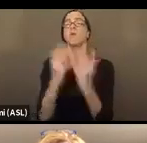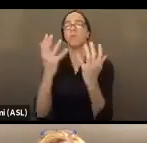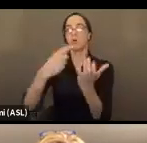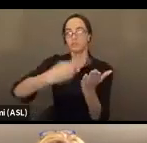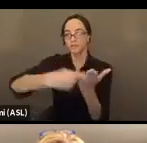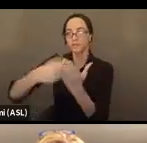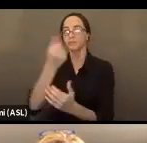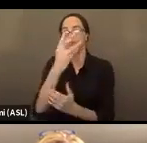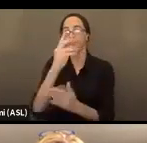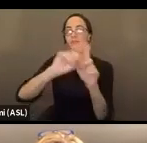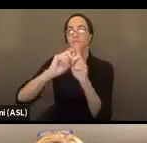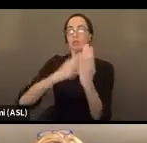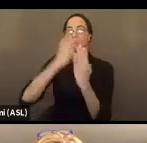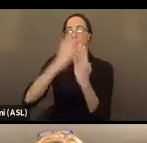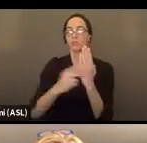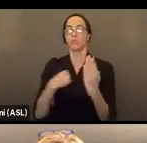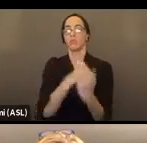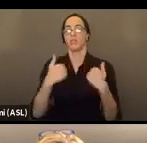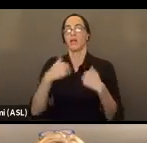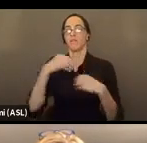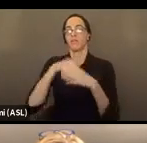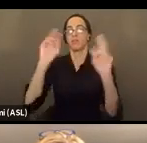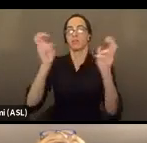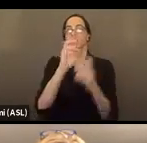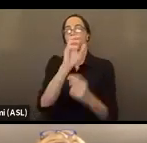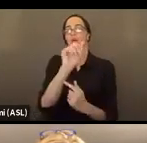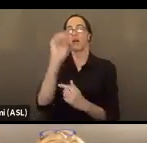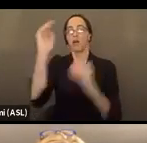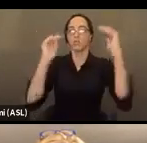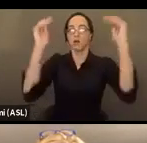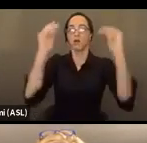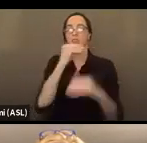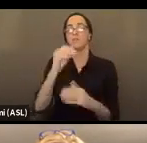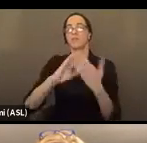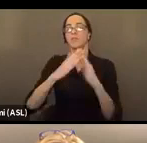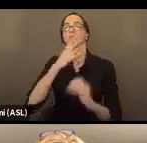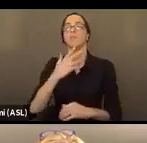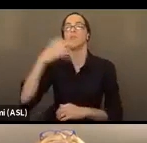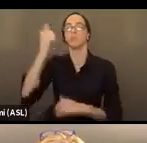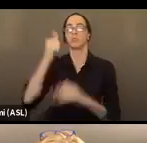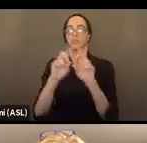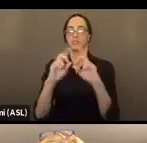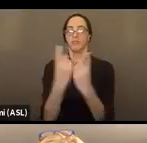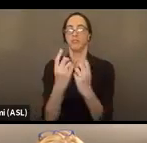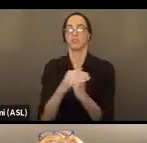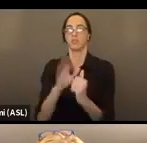um all of them center around keeping people safe living in their in their place of choice